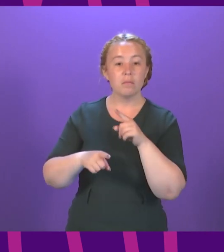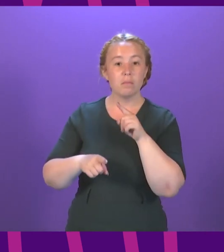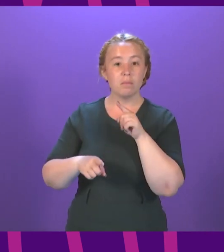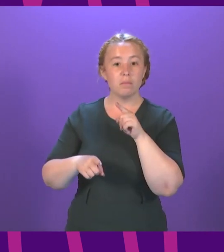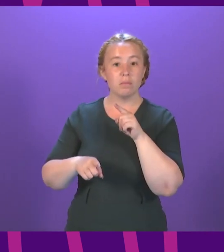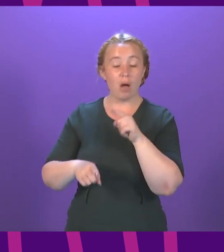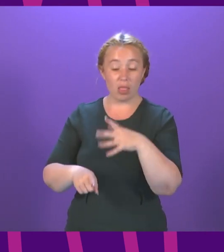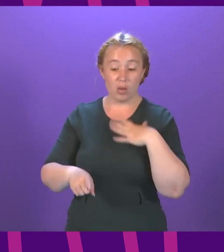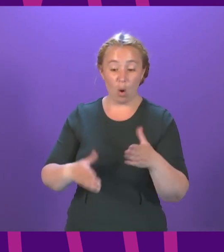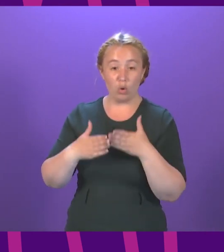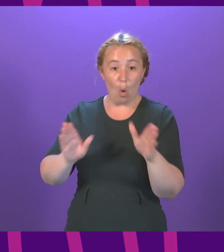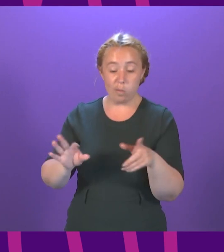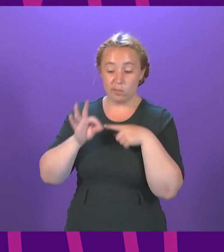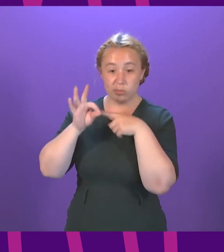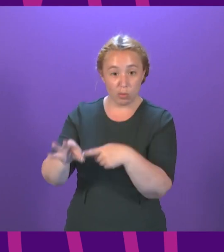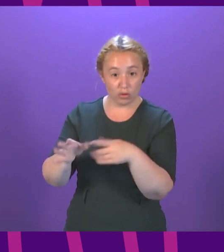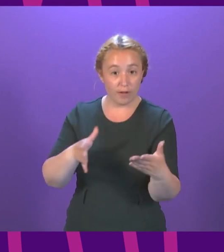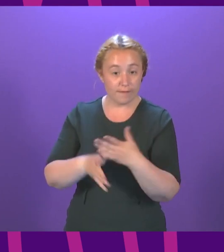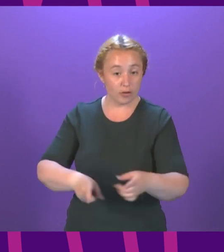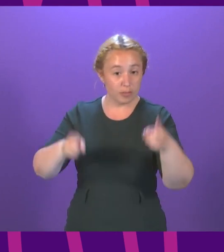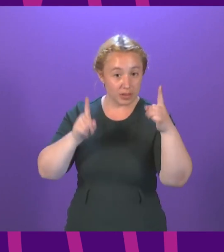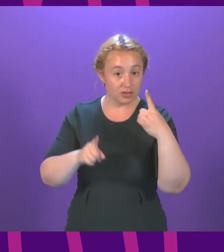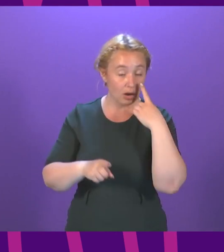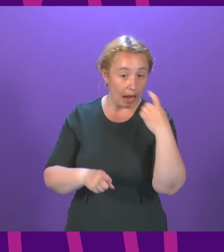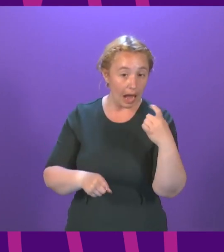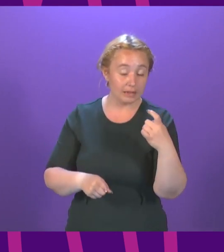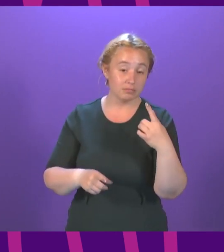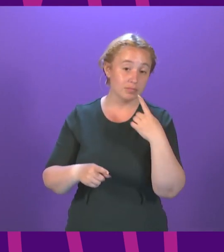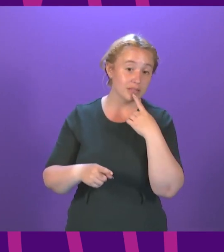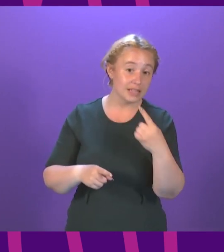proposals, what assurances can the First Minister provide to my Greenock and Inverclyde constituents